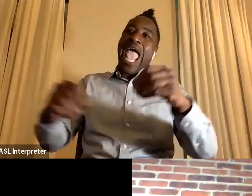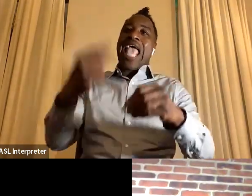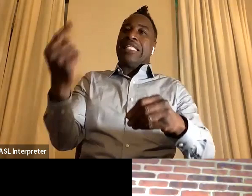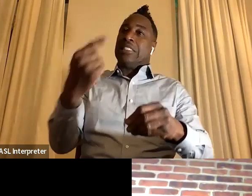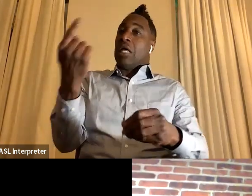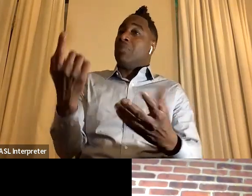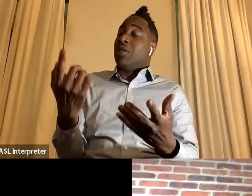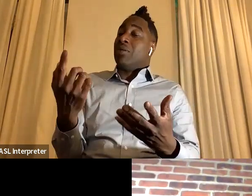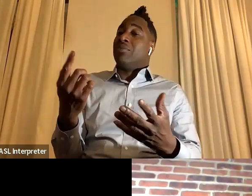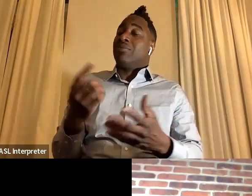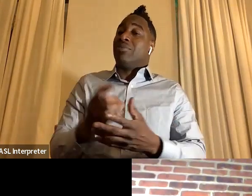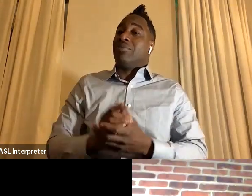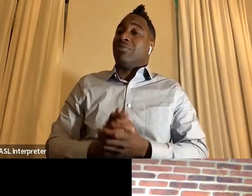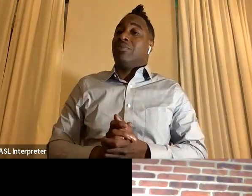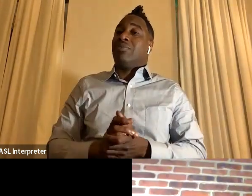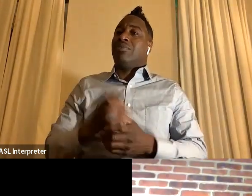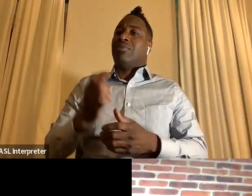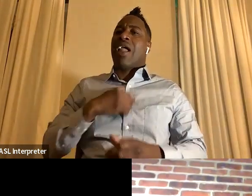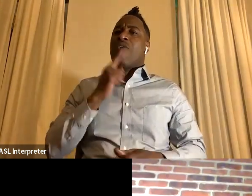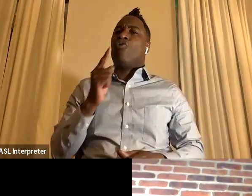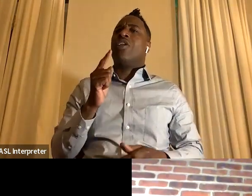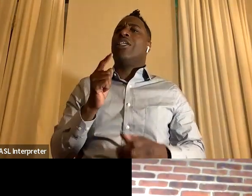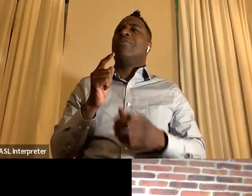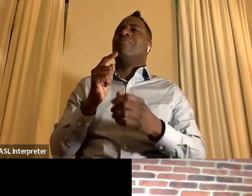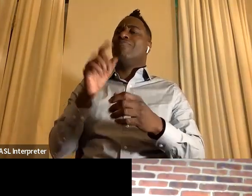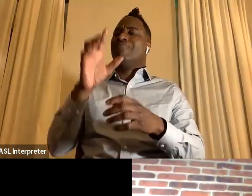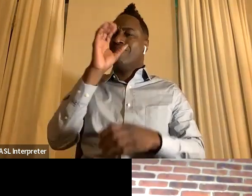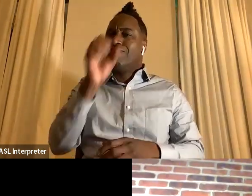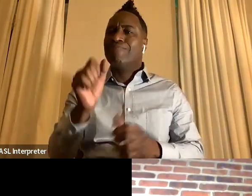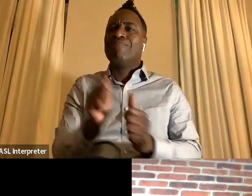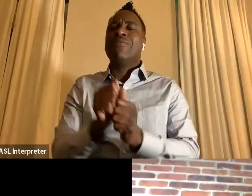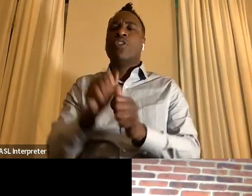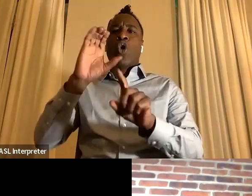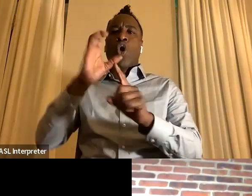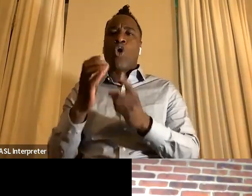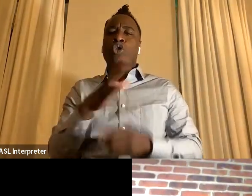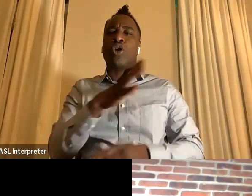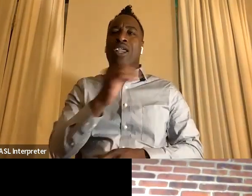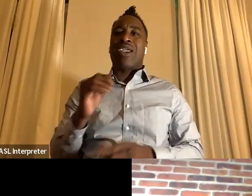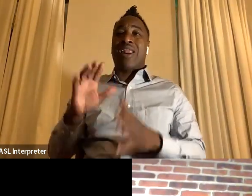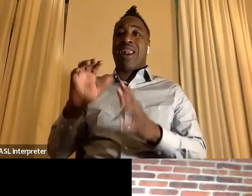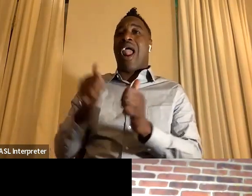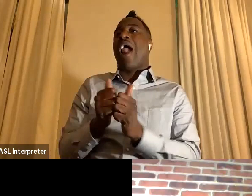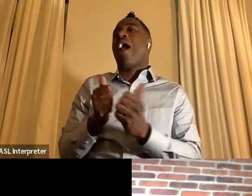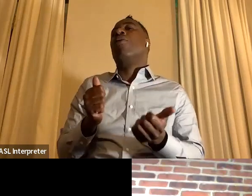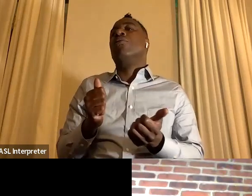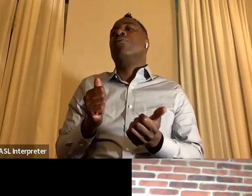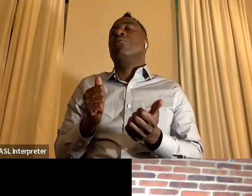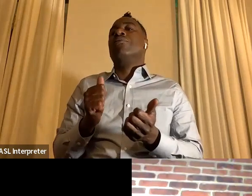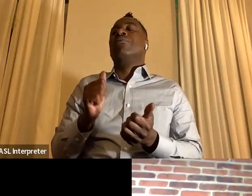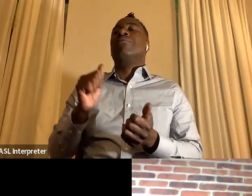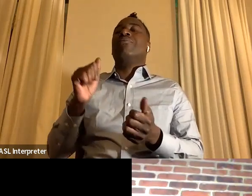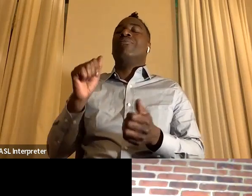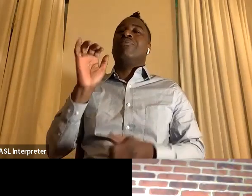So that's I'm intrigued by culture and how the diaspora affects culture globally.